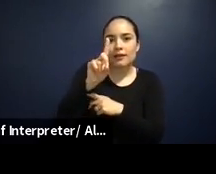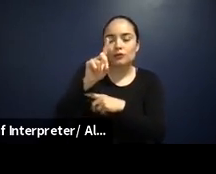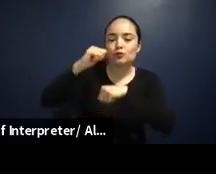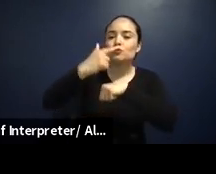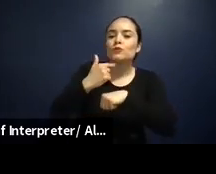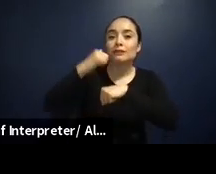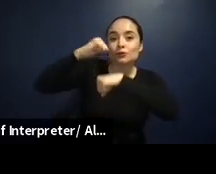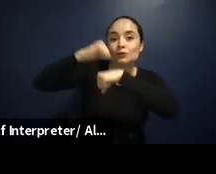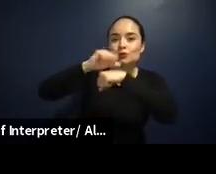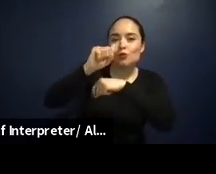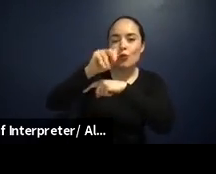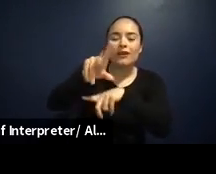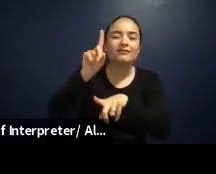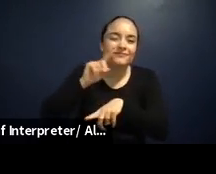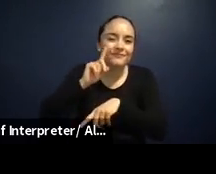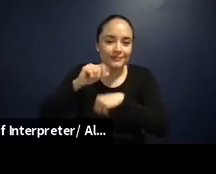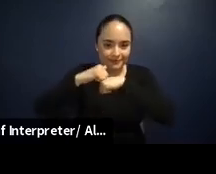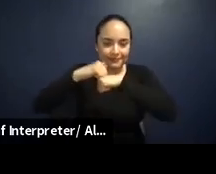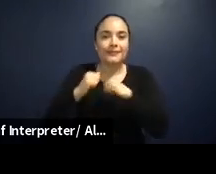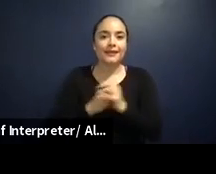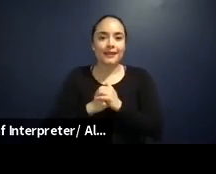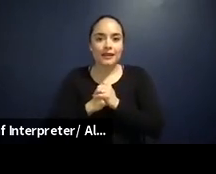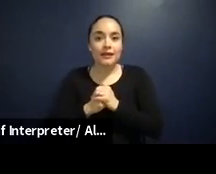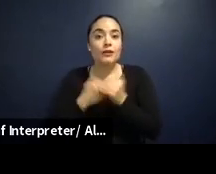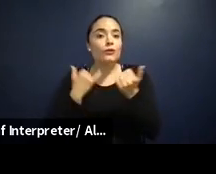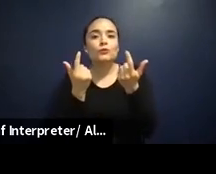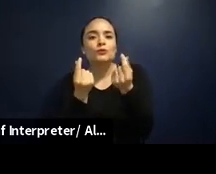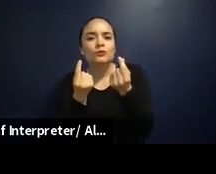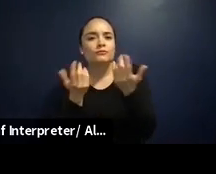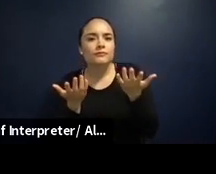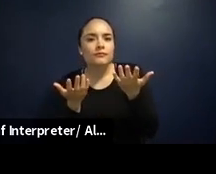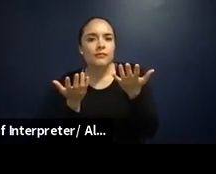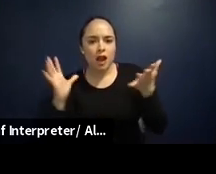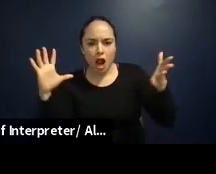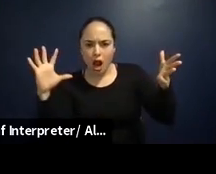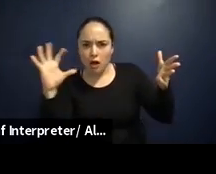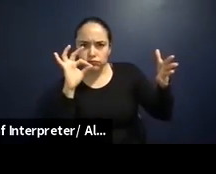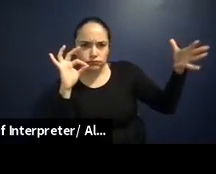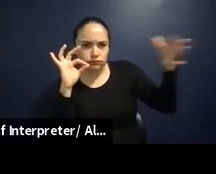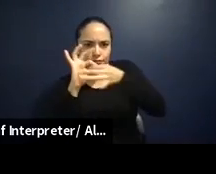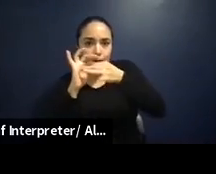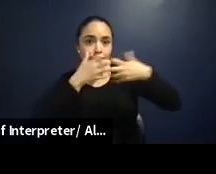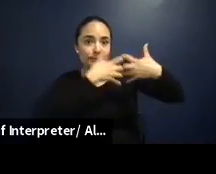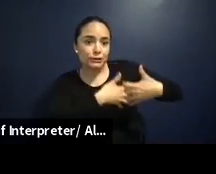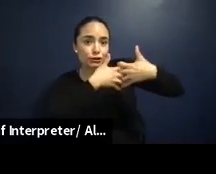this redstone to connect this power source to a machine, like a piston or a door, it will actually